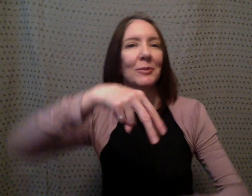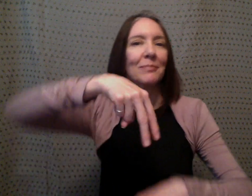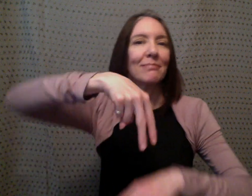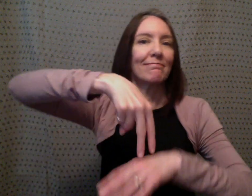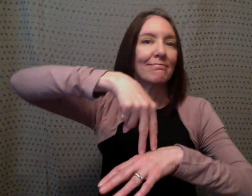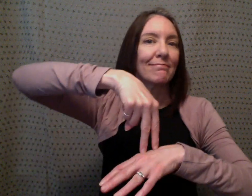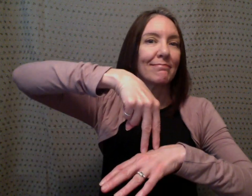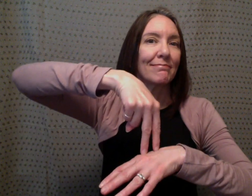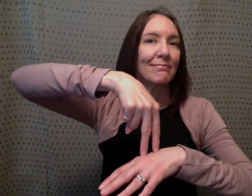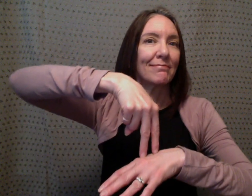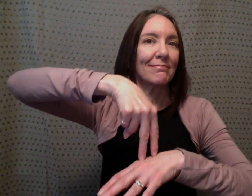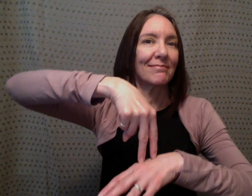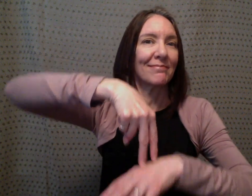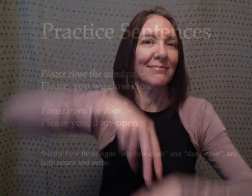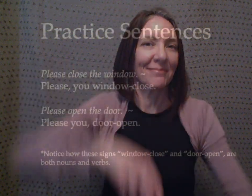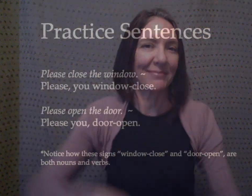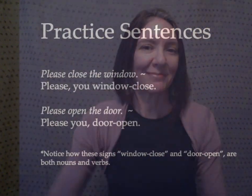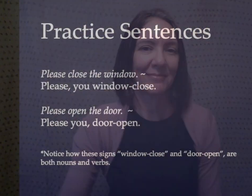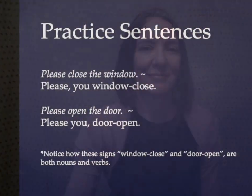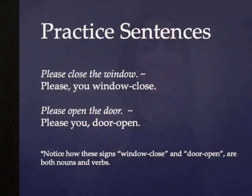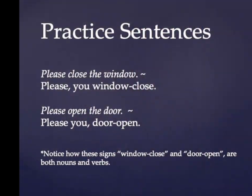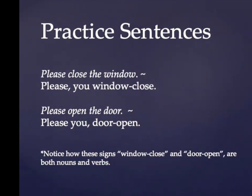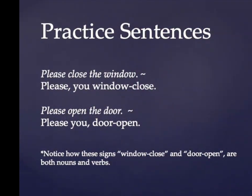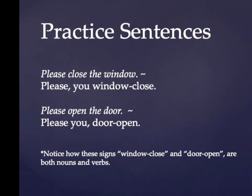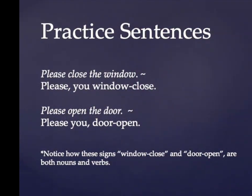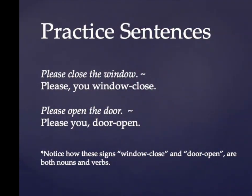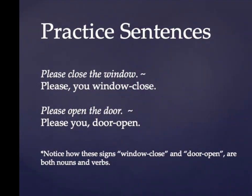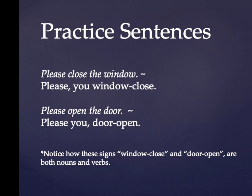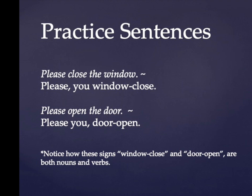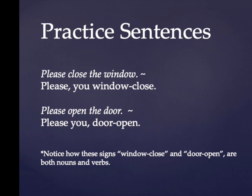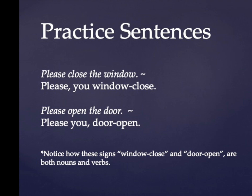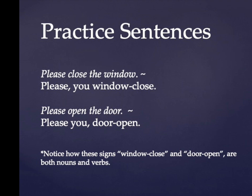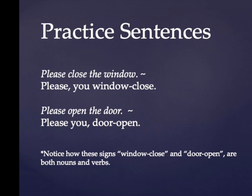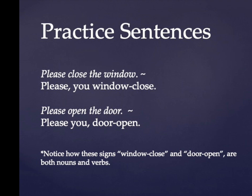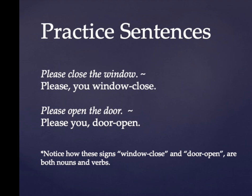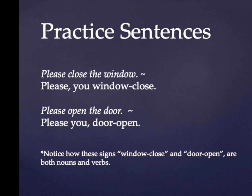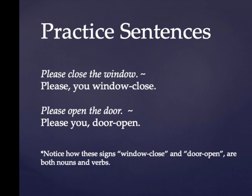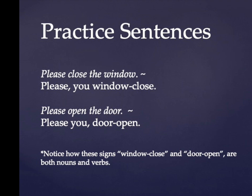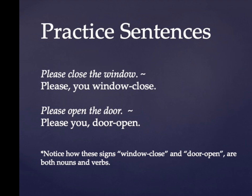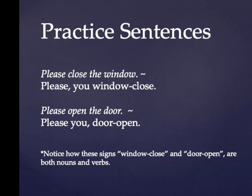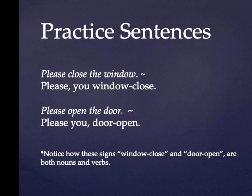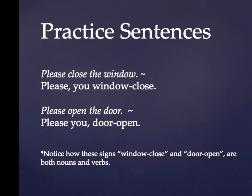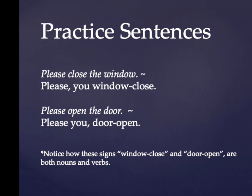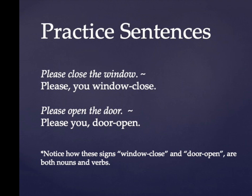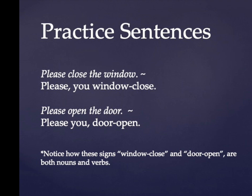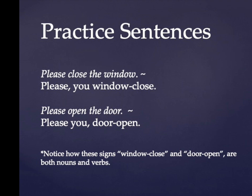she stands. In the following examples notice how the signs for "door" and "window"